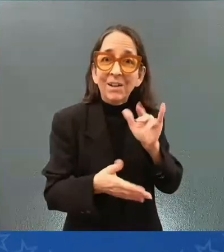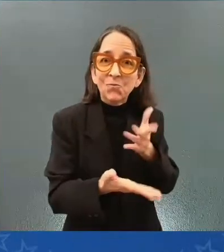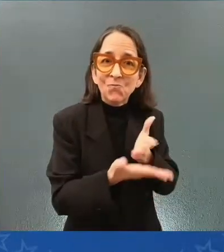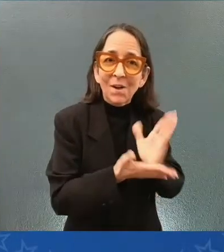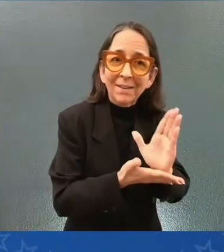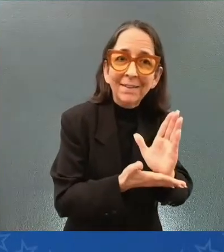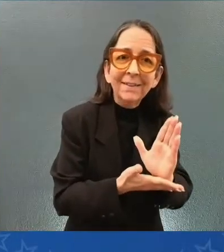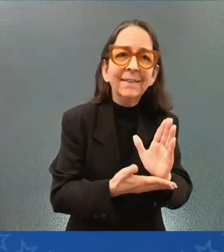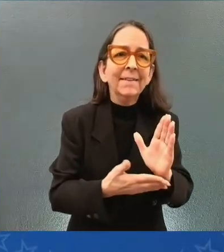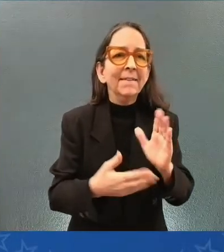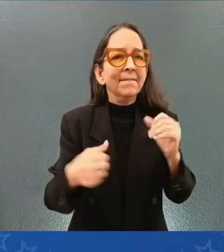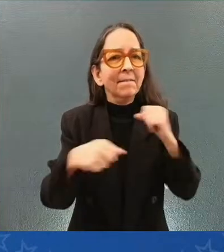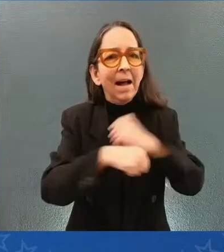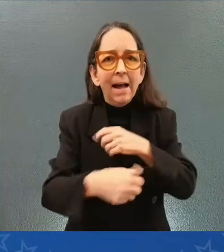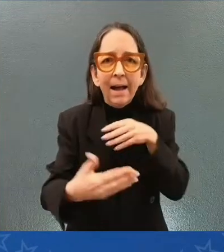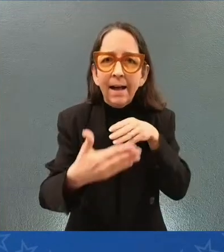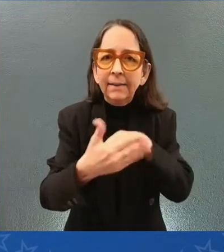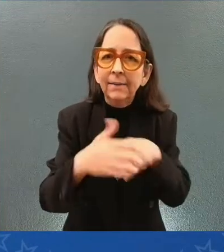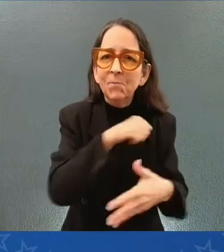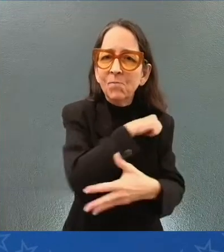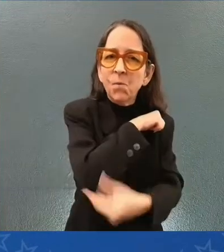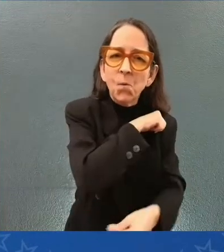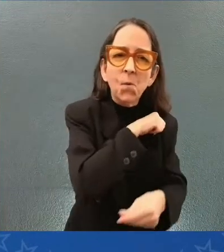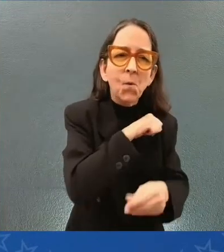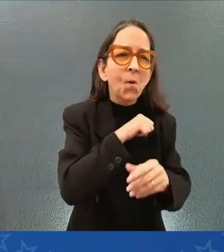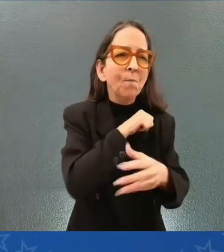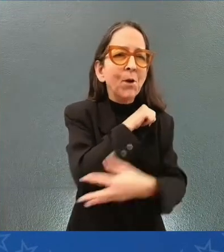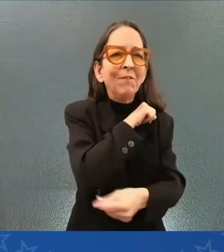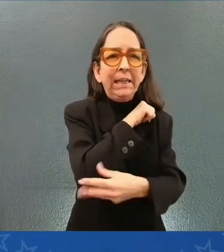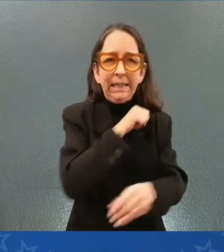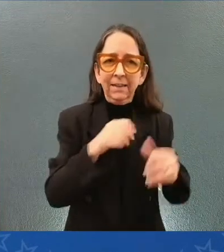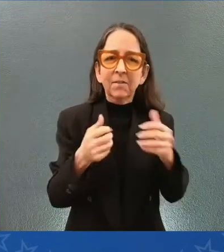embodying an enduring faith in God and a love of country.